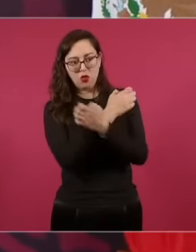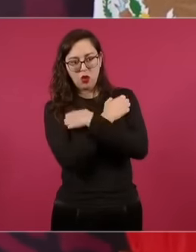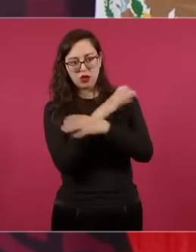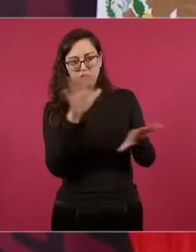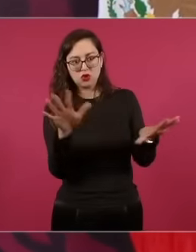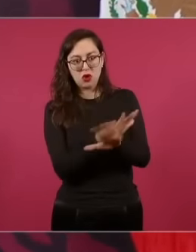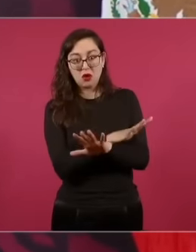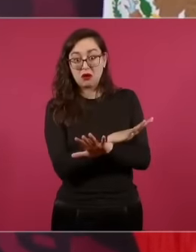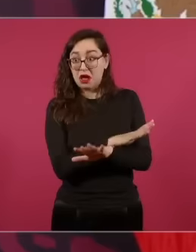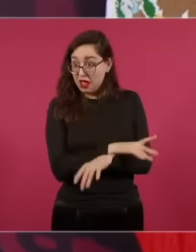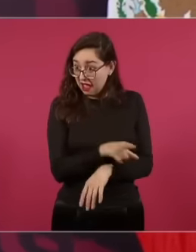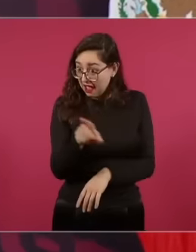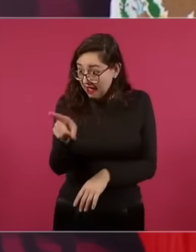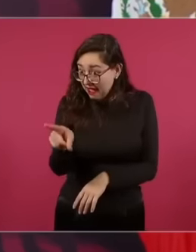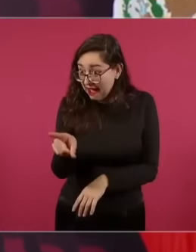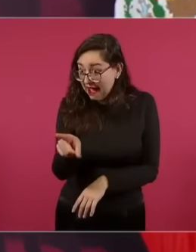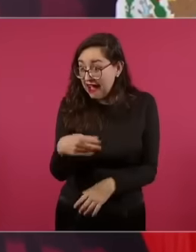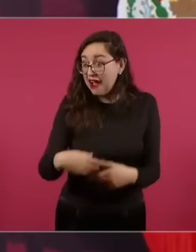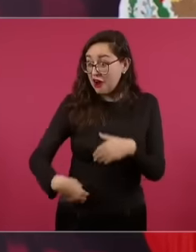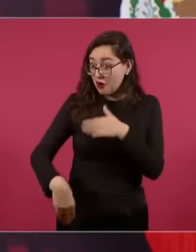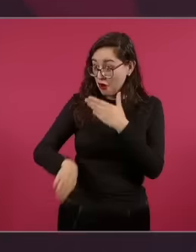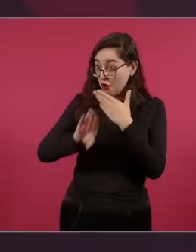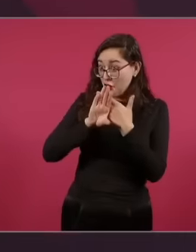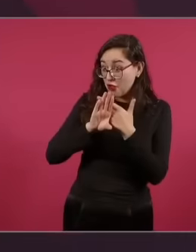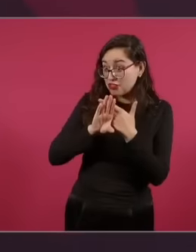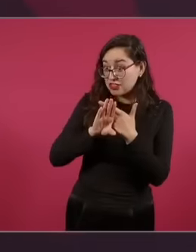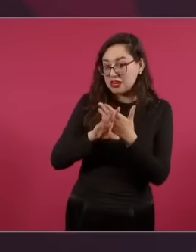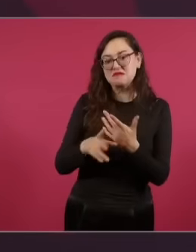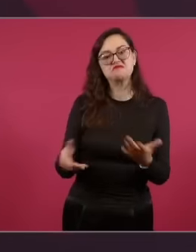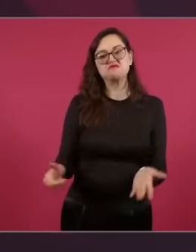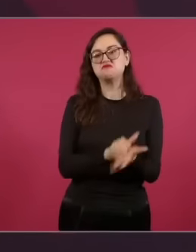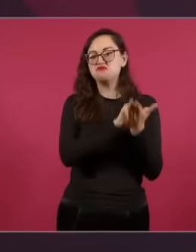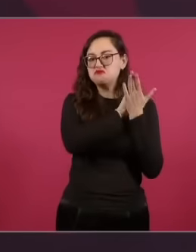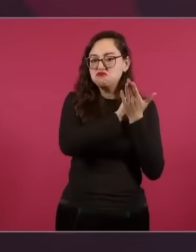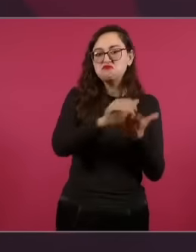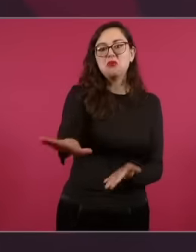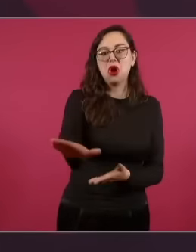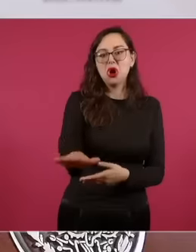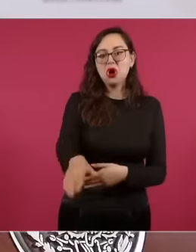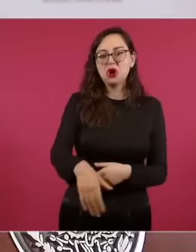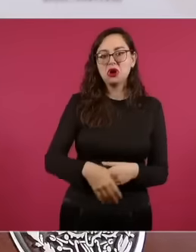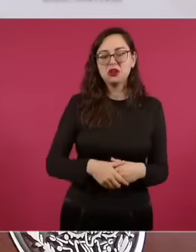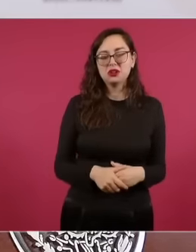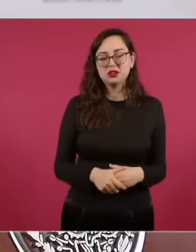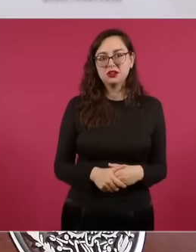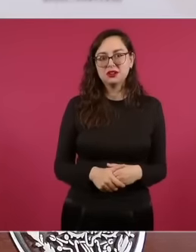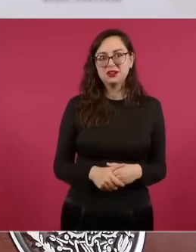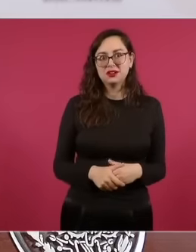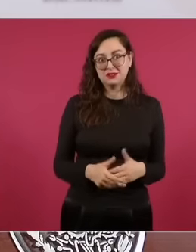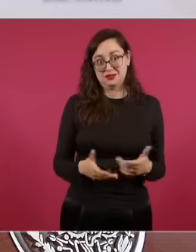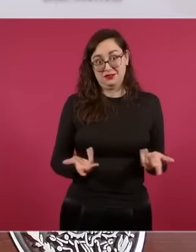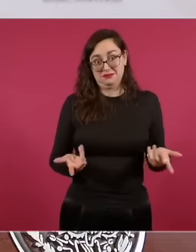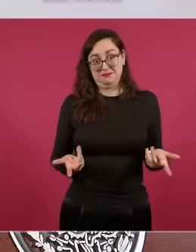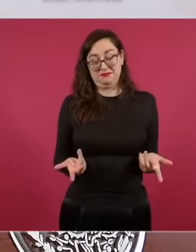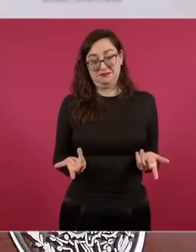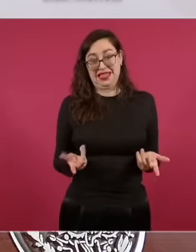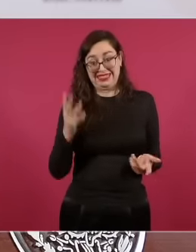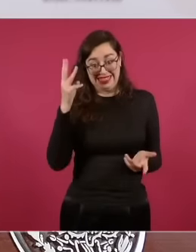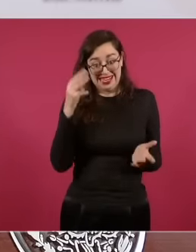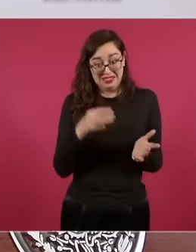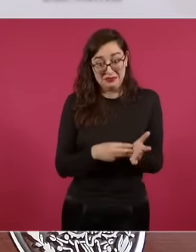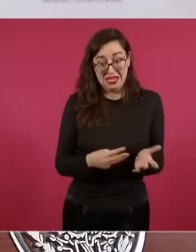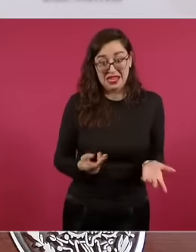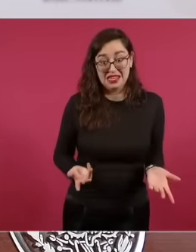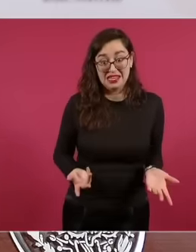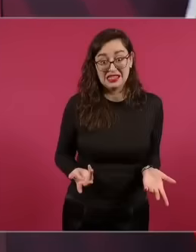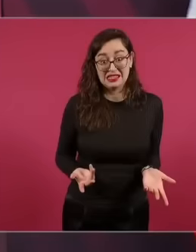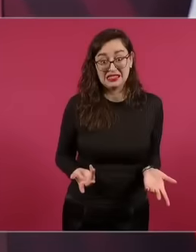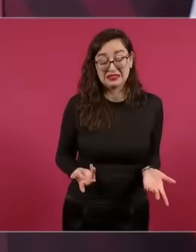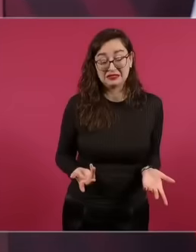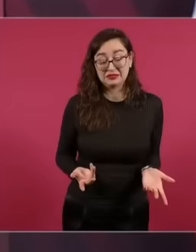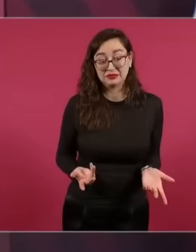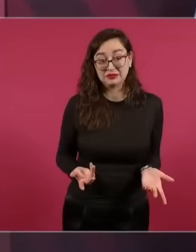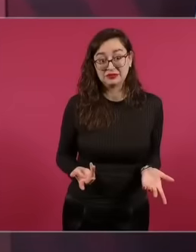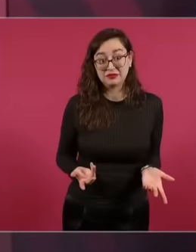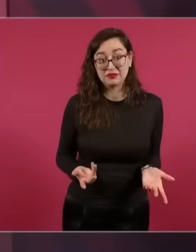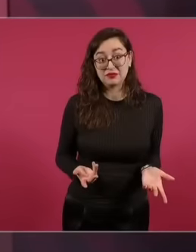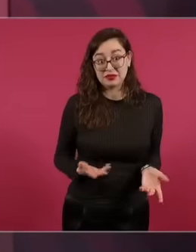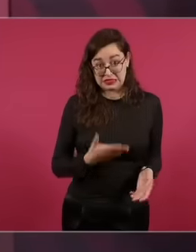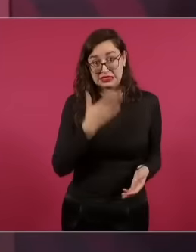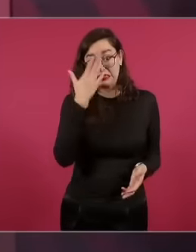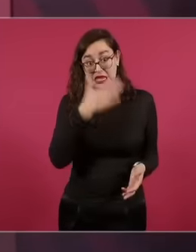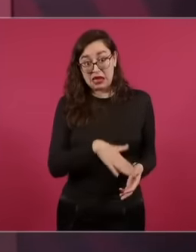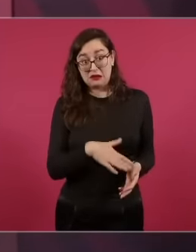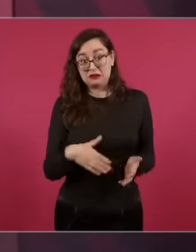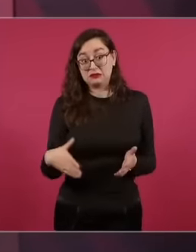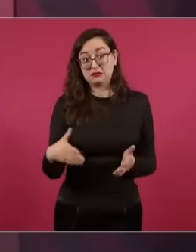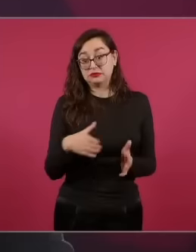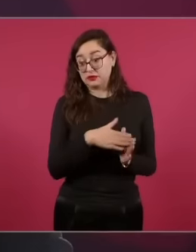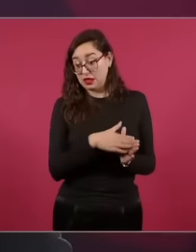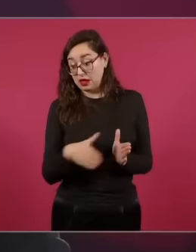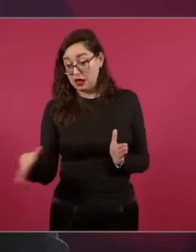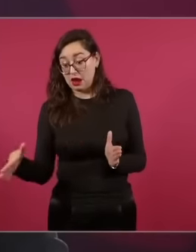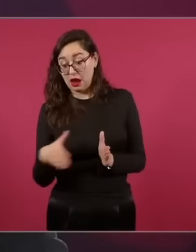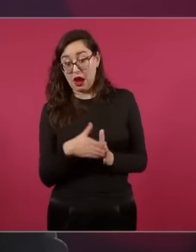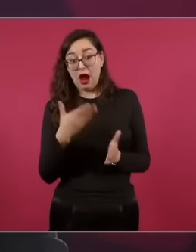them, all of the teachers fired during the previous government, the Liceo Peña government, all of them